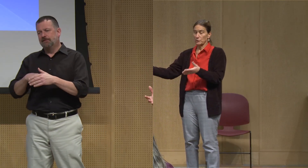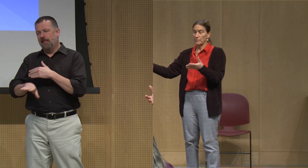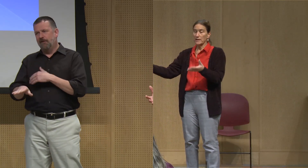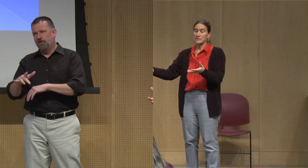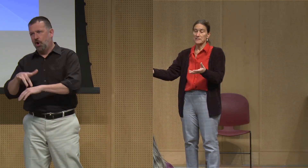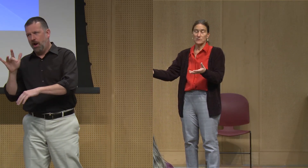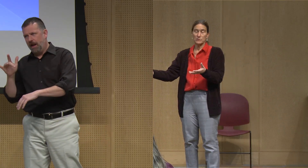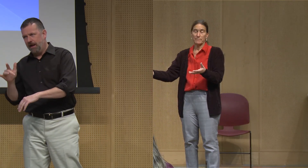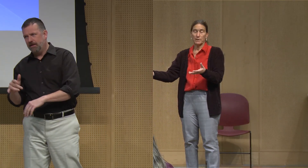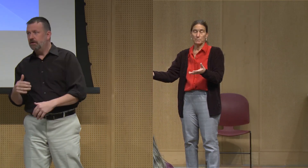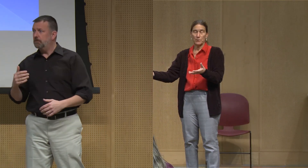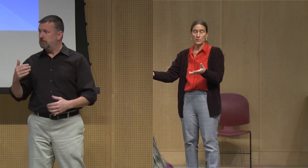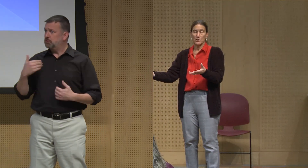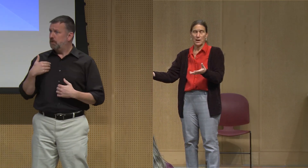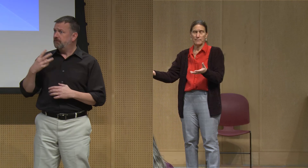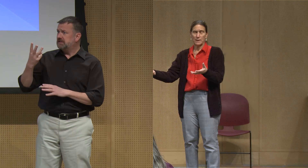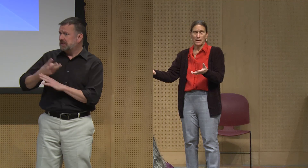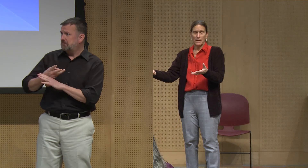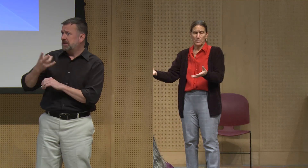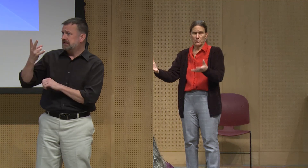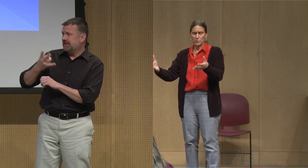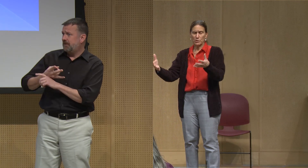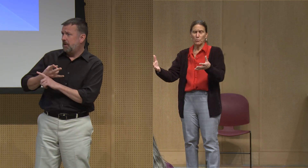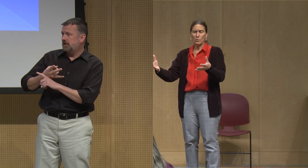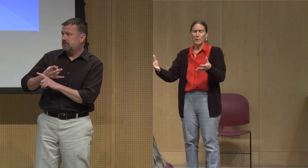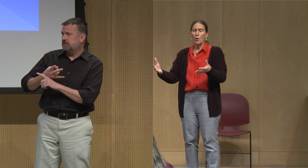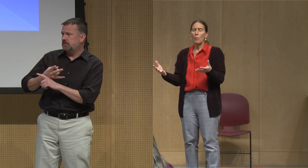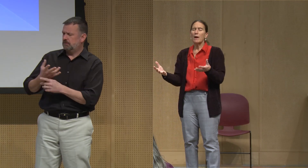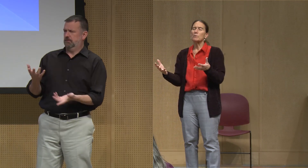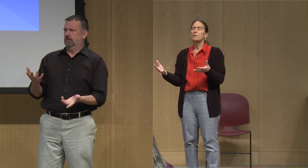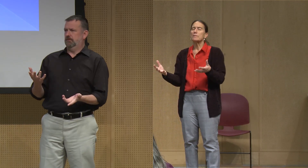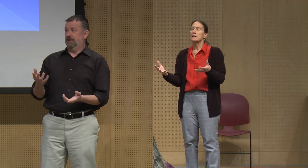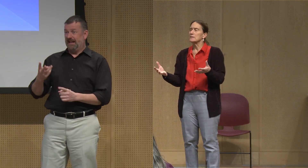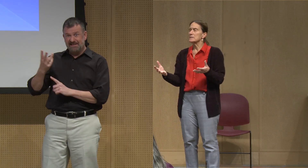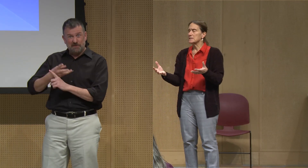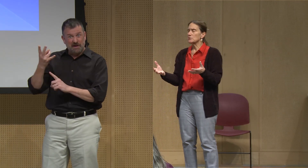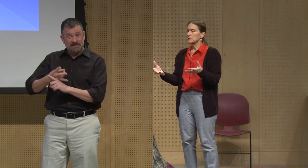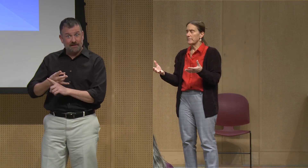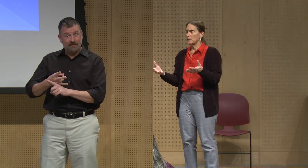SO YOU'VE GOT THIS 6- OR 7-MONTH PERIOD OF TIME IN WHICH YOU CAN WORK WITH THEM. WHY WOULD WE THINK THAT IN 6 OR 7 MONTHS WE